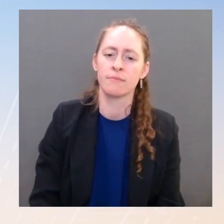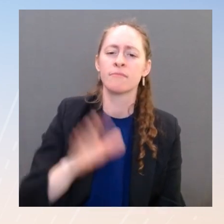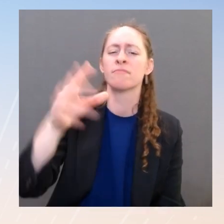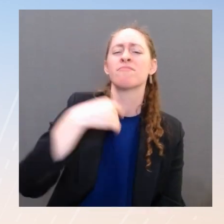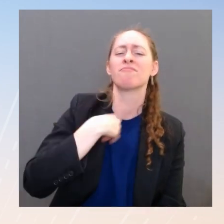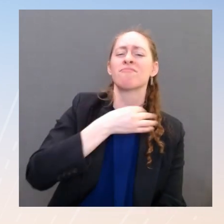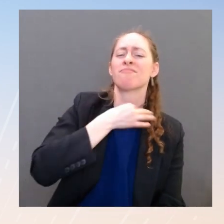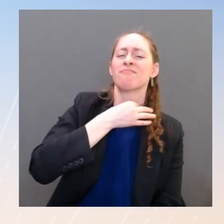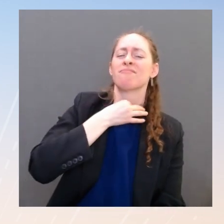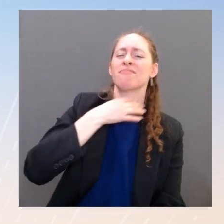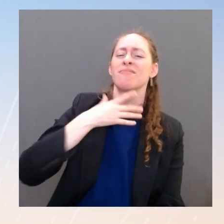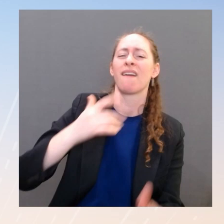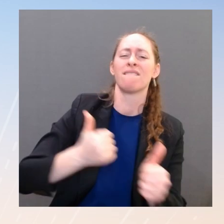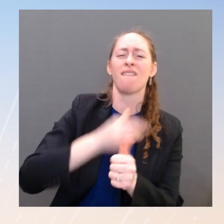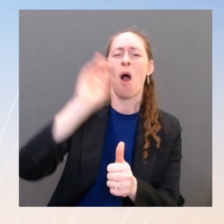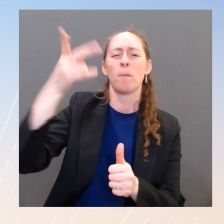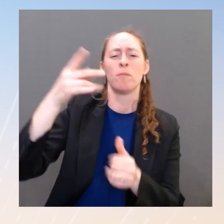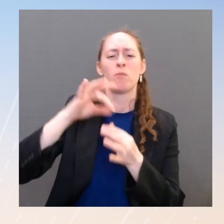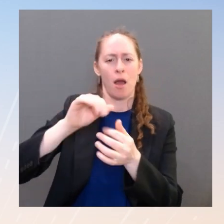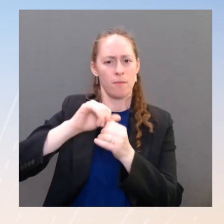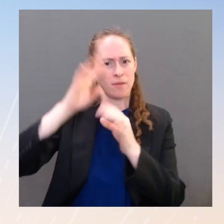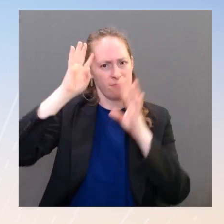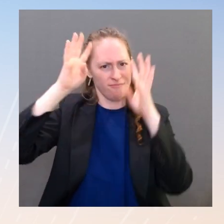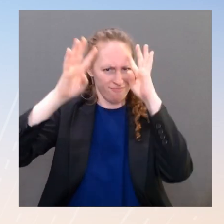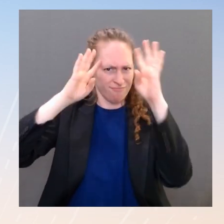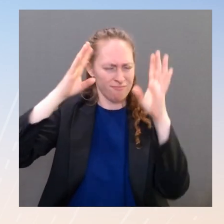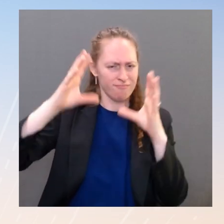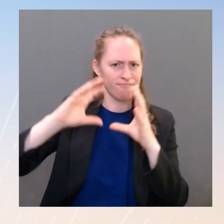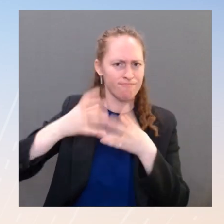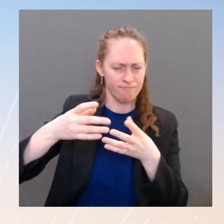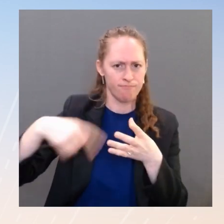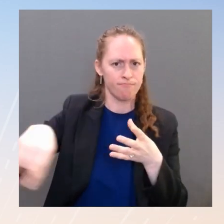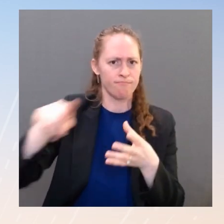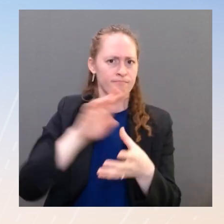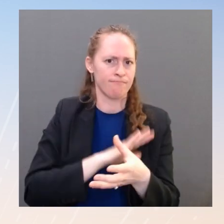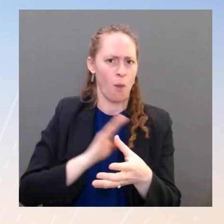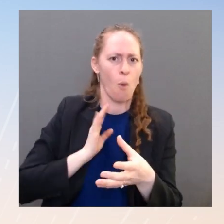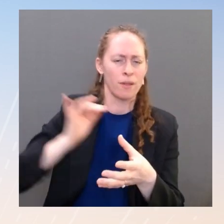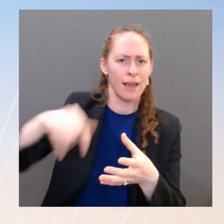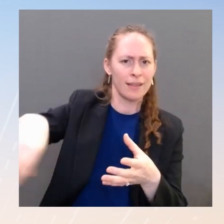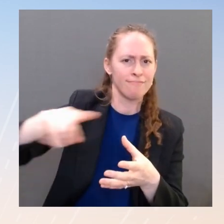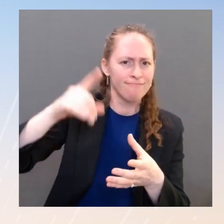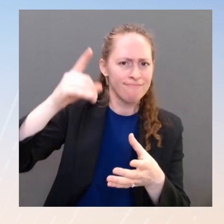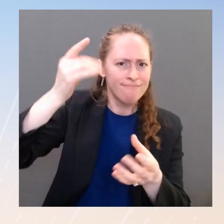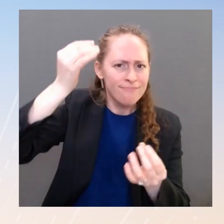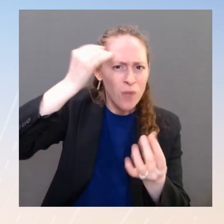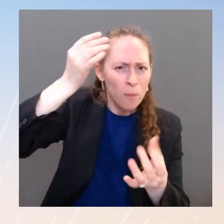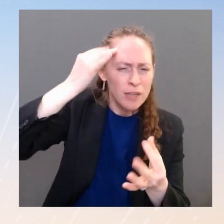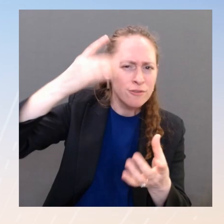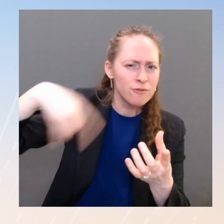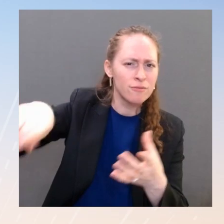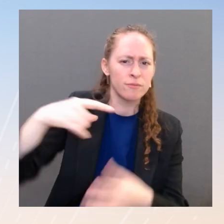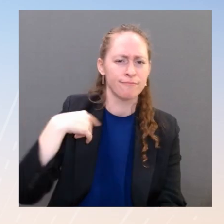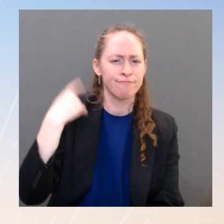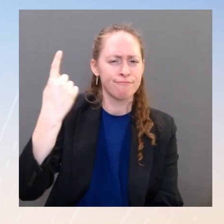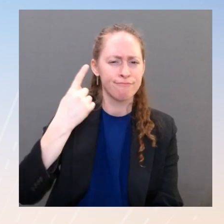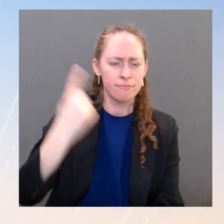are pretty prominent. That was -- you mentioned combating disinformation from cartels and then also disinformation from extremist groups. Ms. Psaki: Yes.